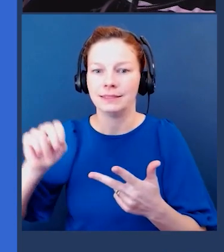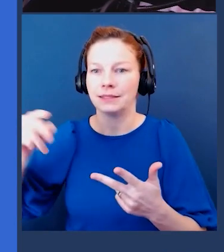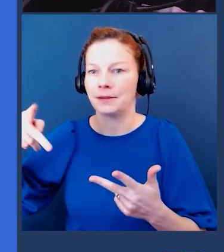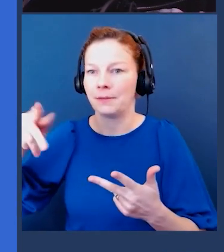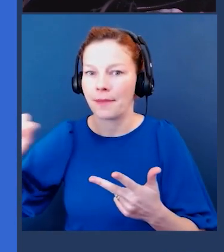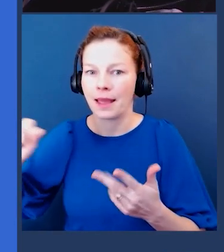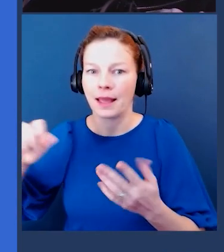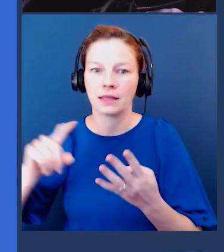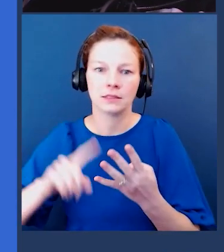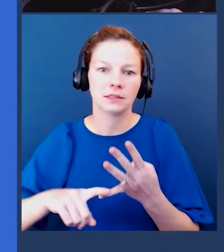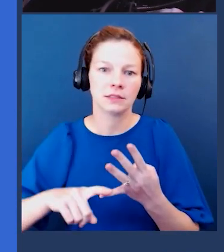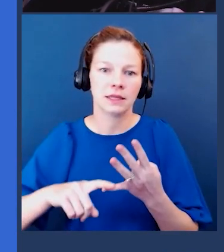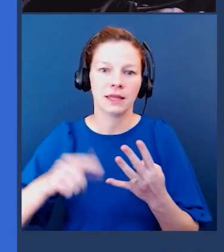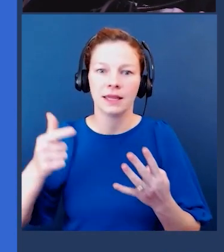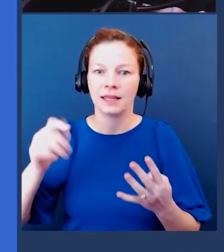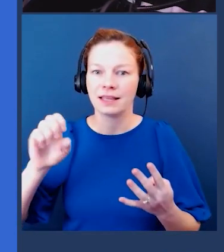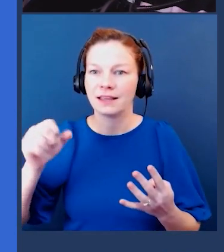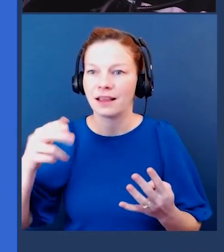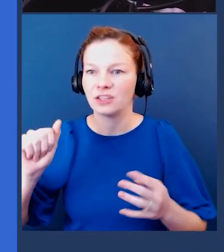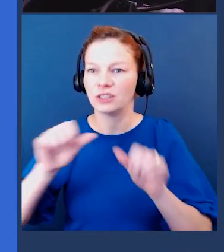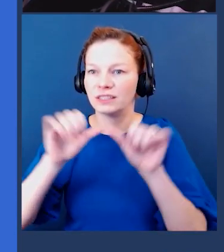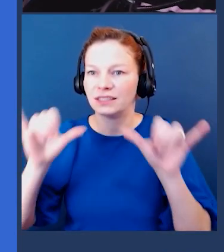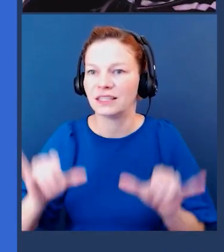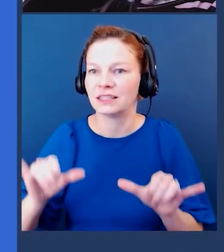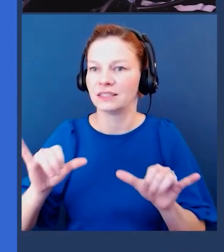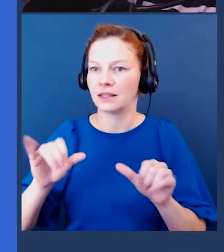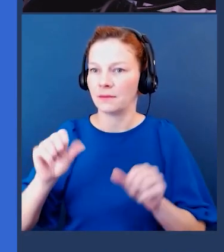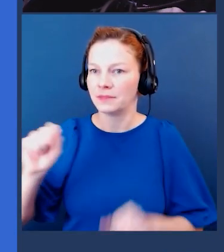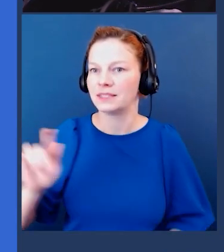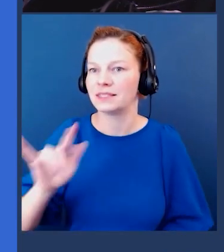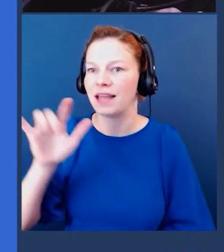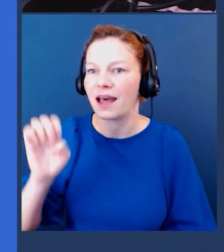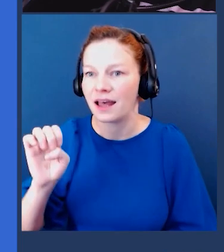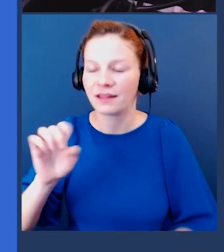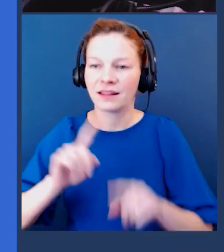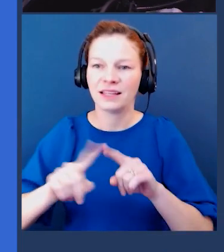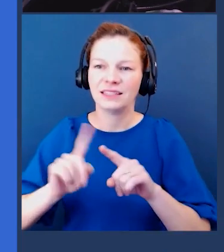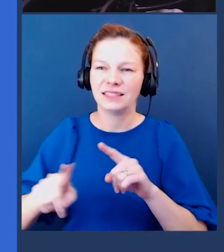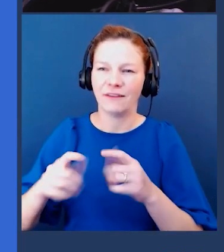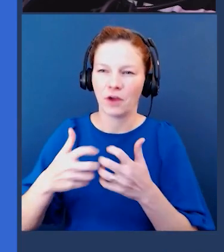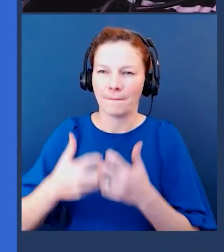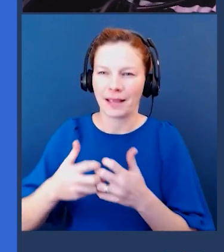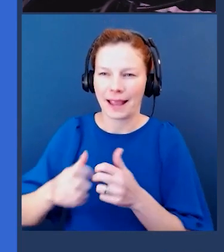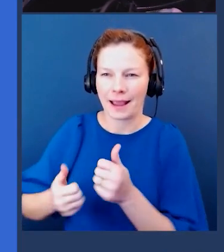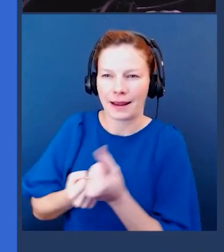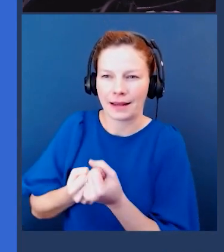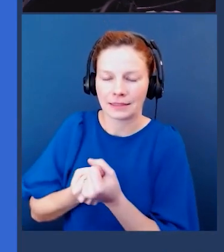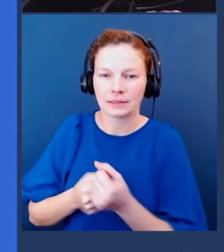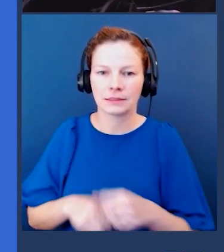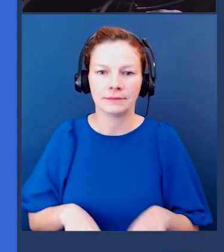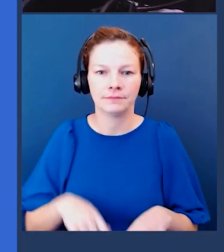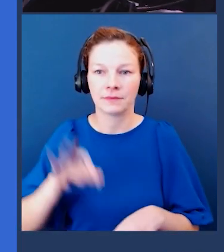Gacha system style. Kind of, those mechanics, multiple currency, faction currency.